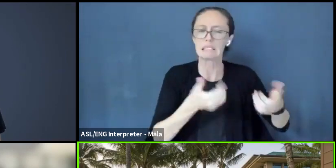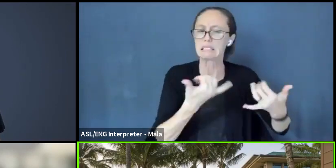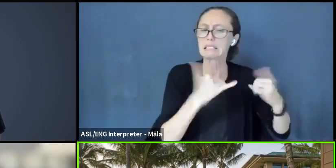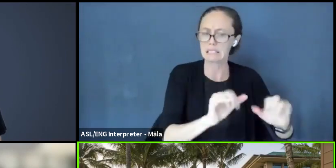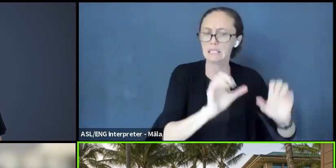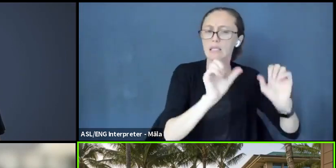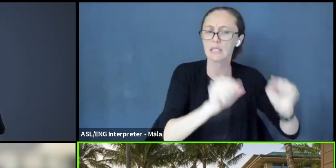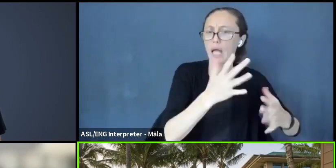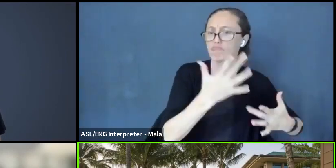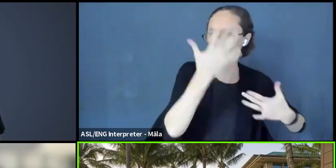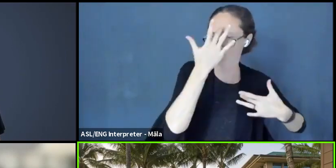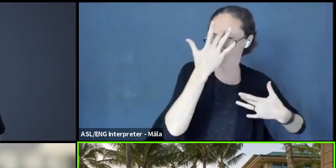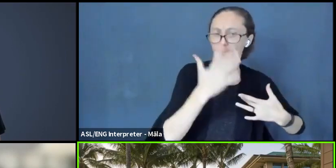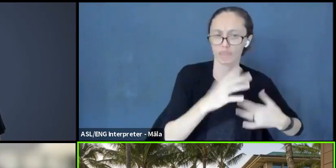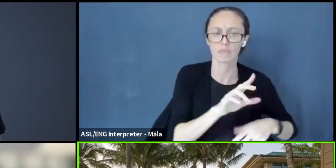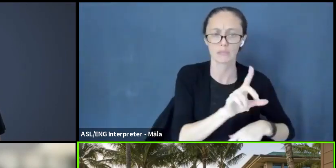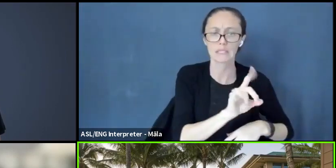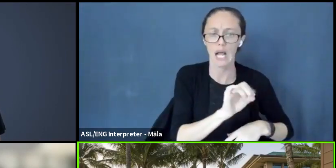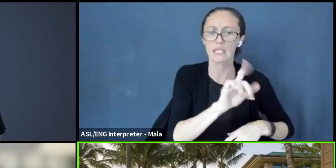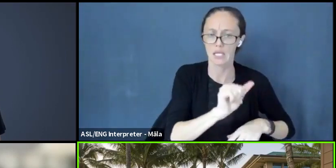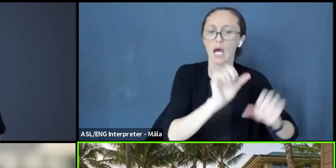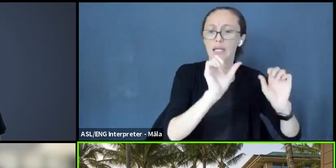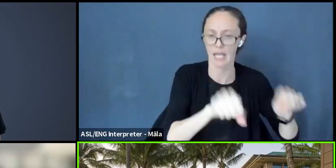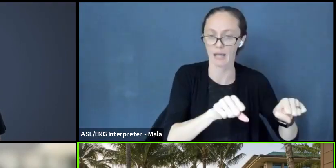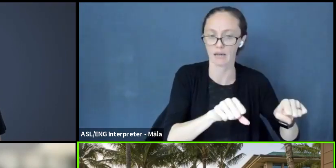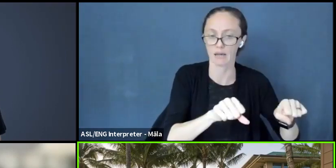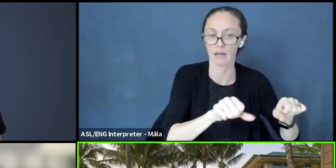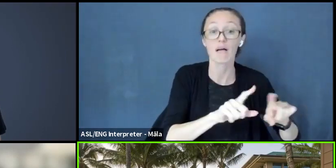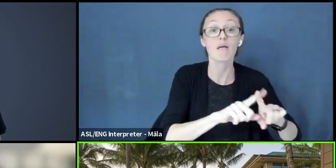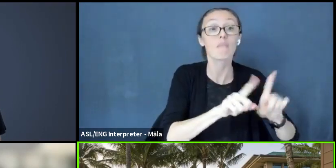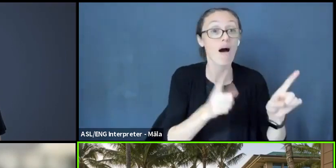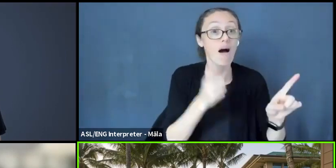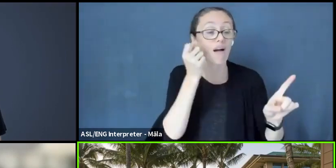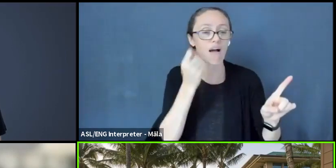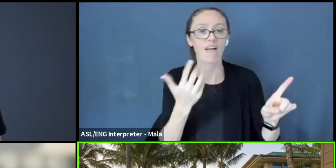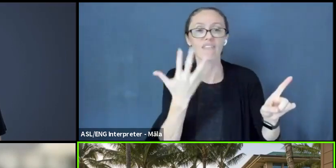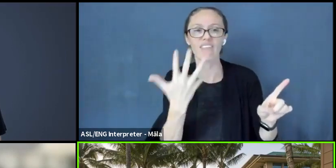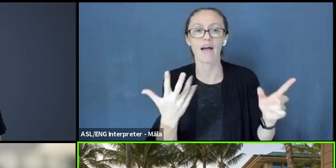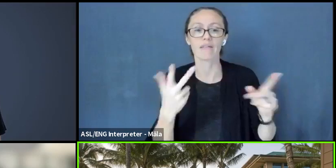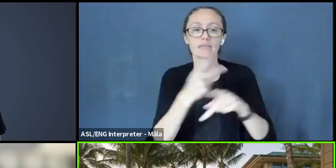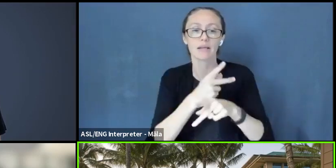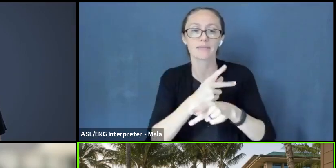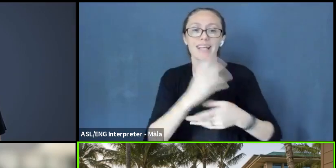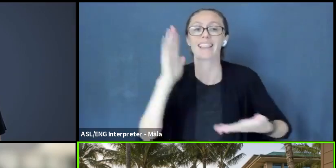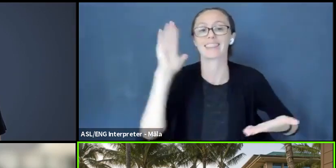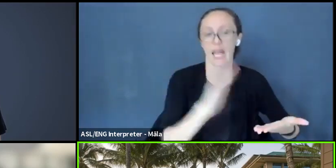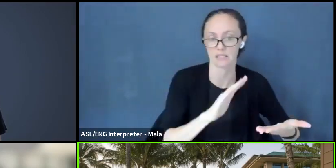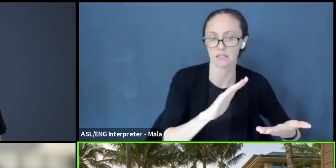But it is five times less than that of an unvaccinated person.